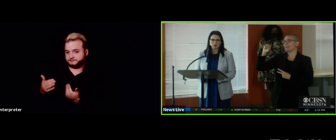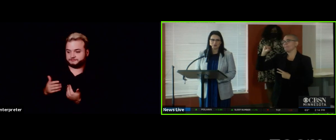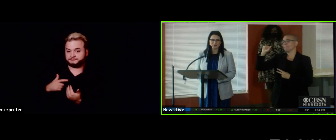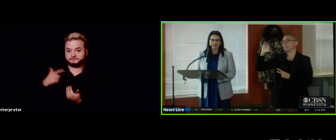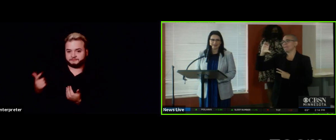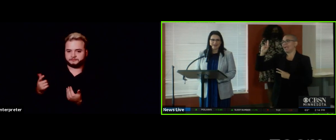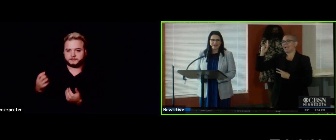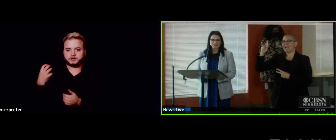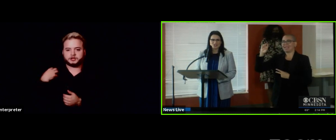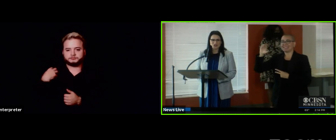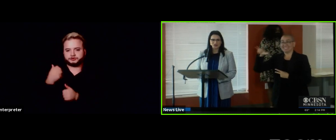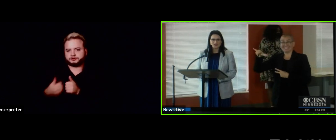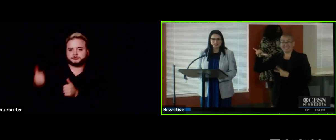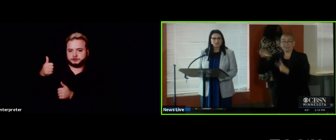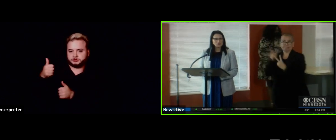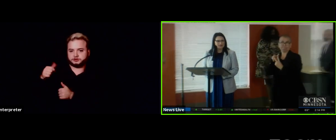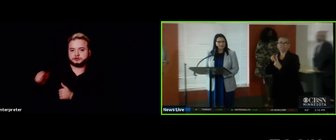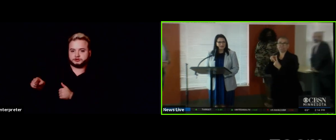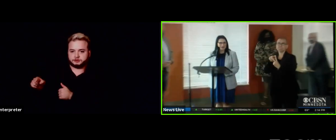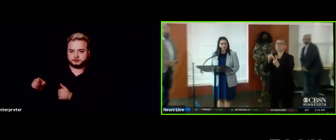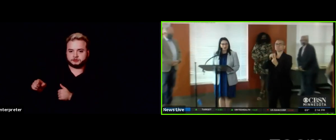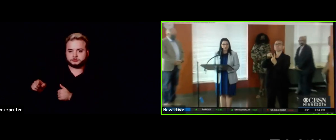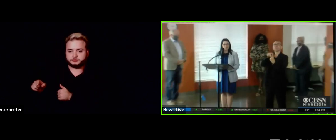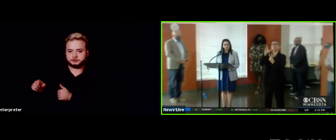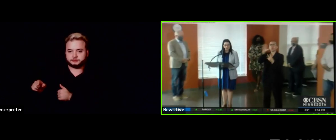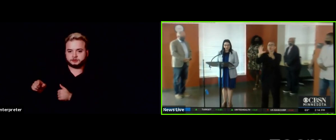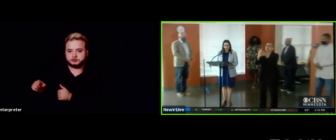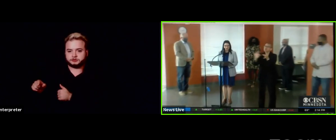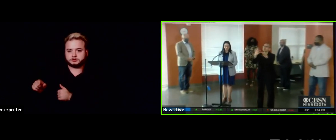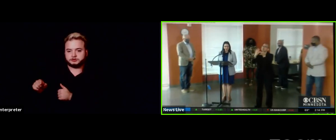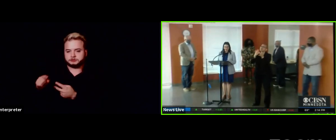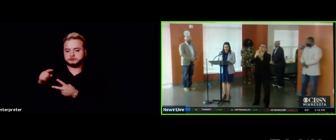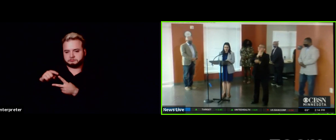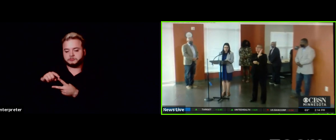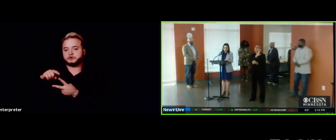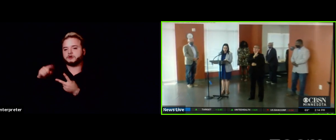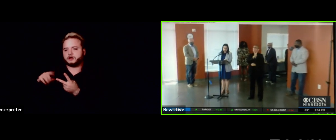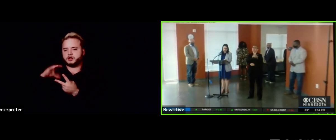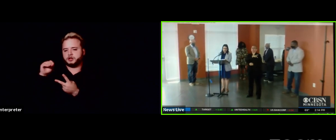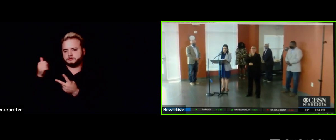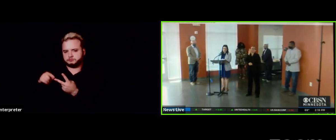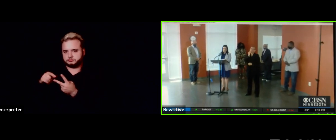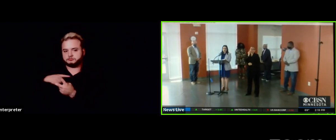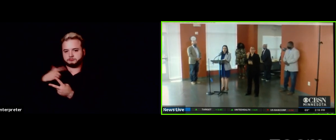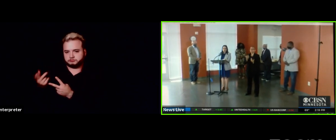building to share just a little bit about her personal story and we're just really grateful